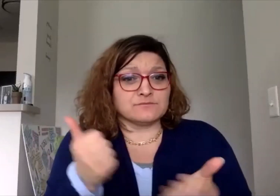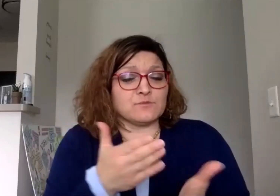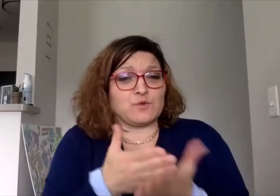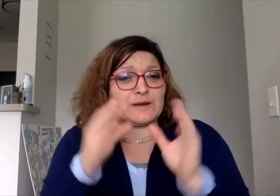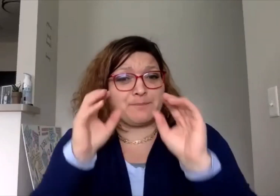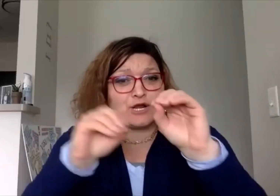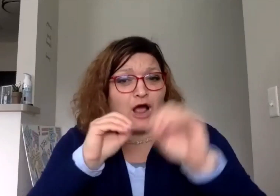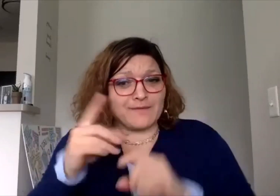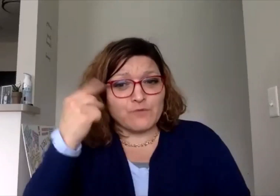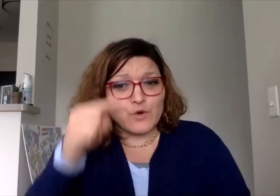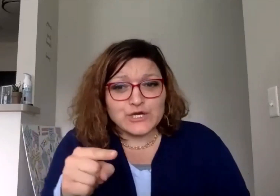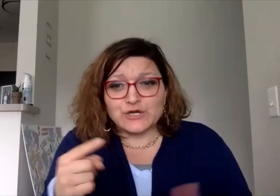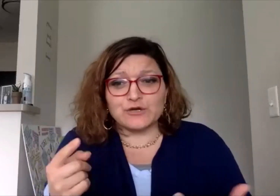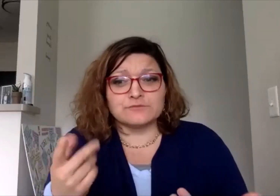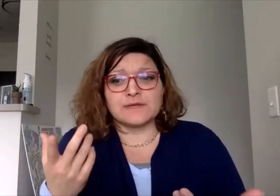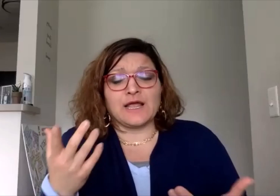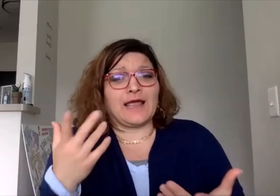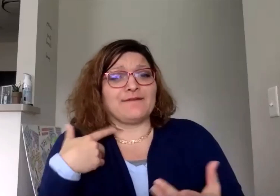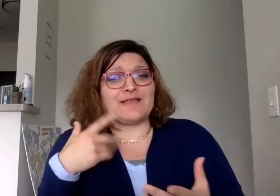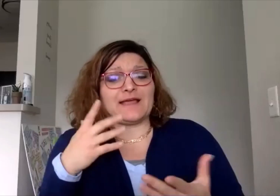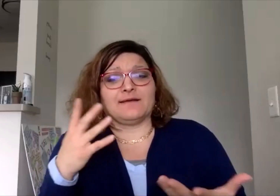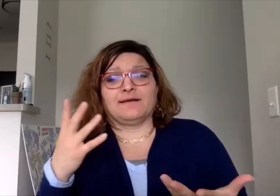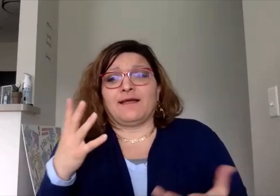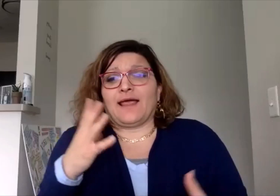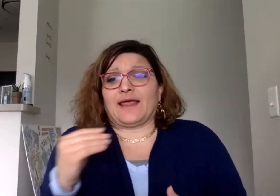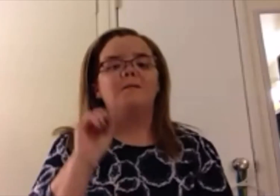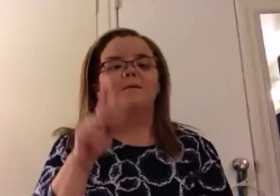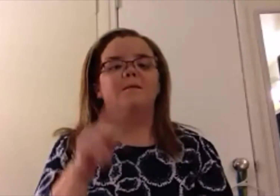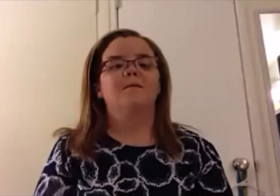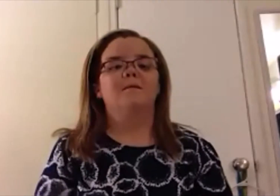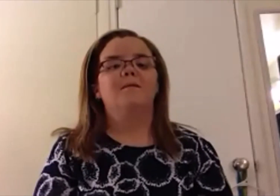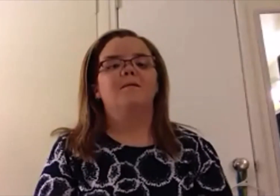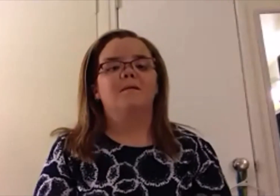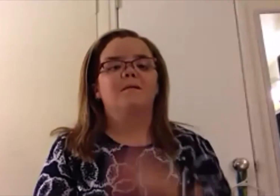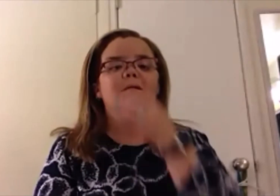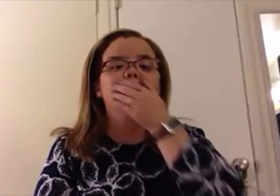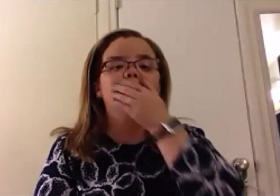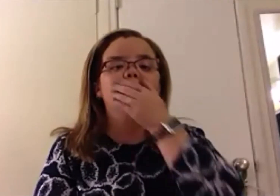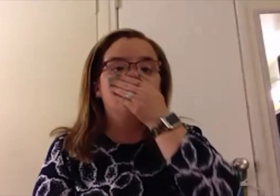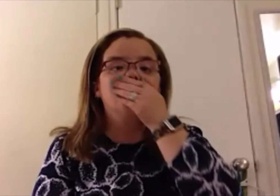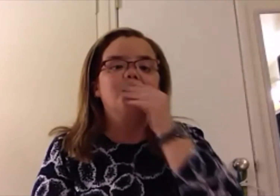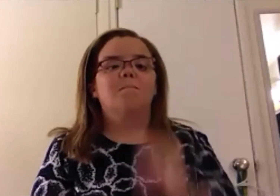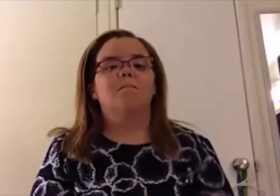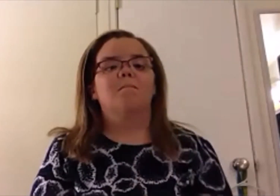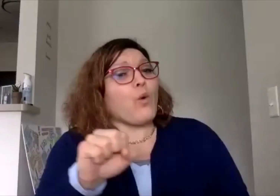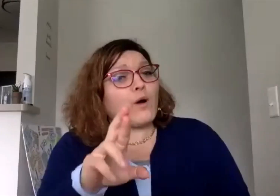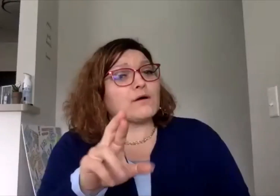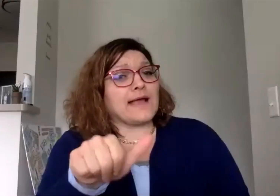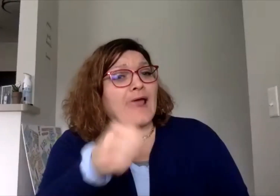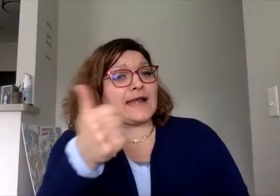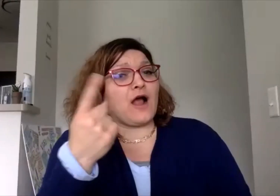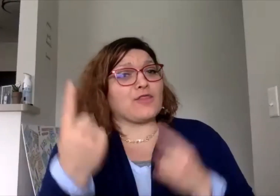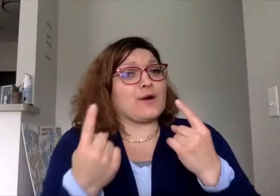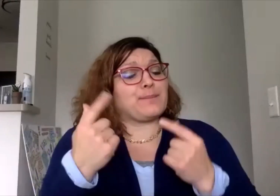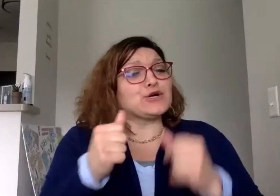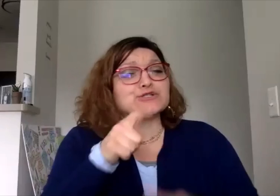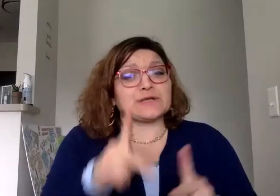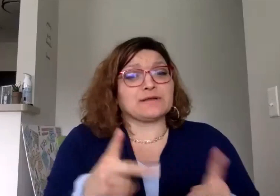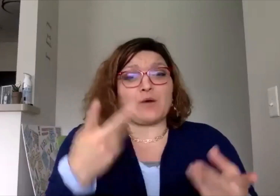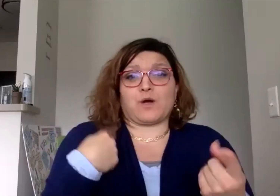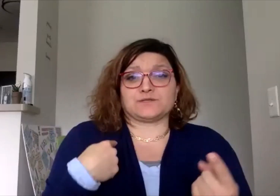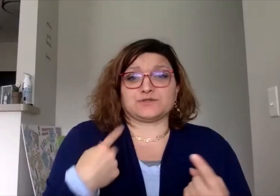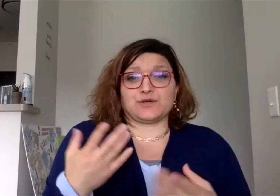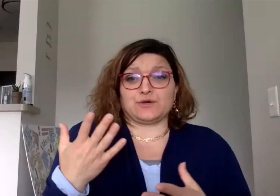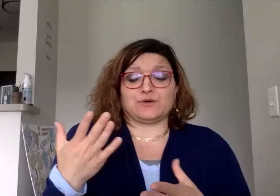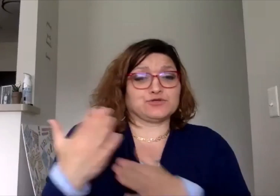put it on for you okay and um you have any idea or any other person that wants to share